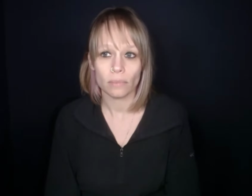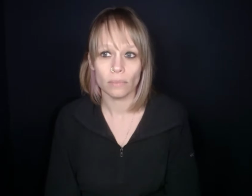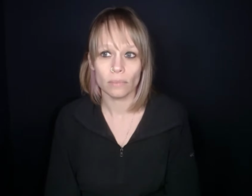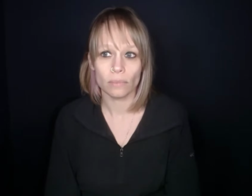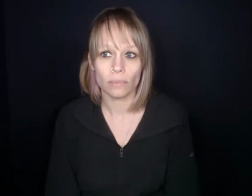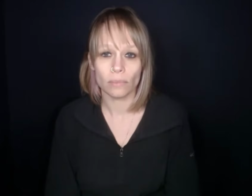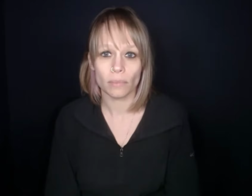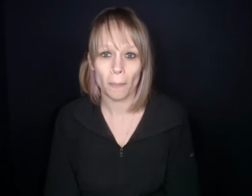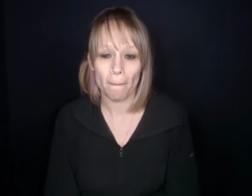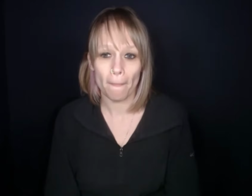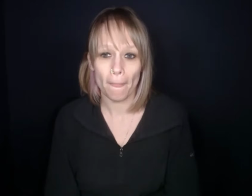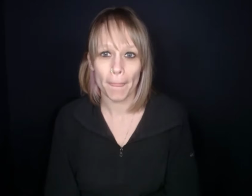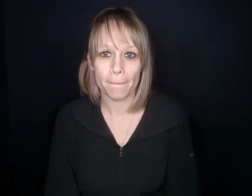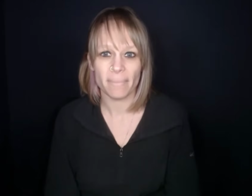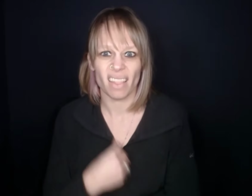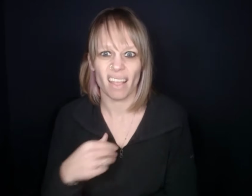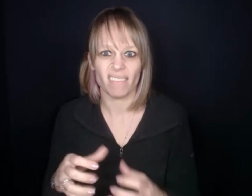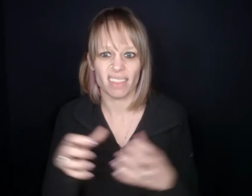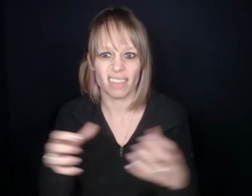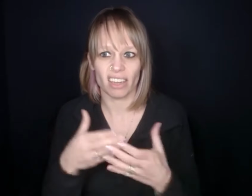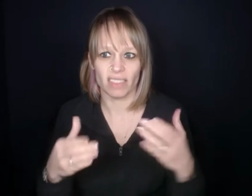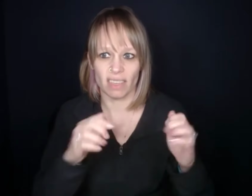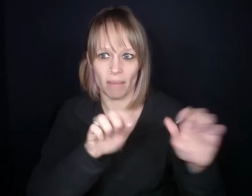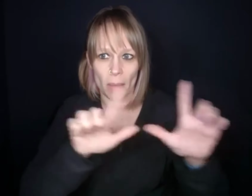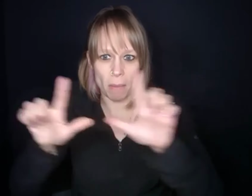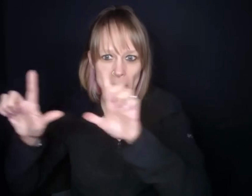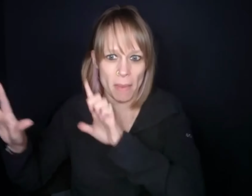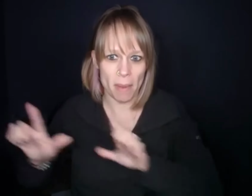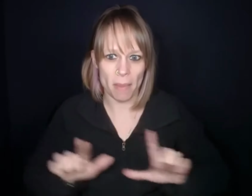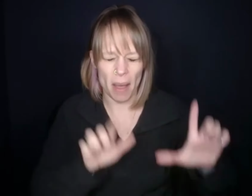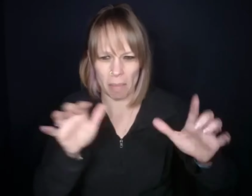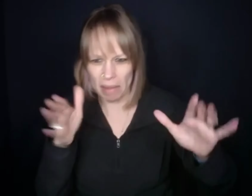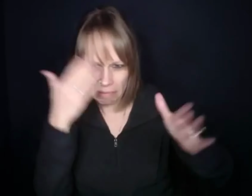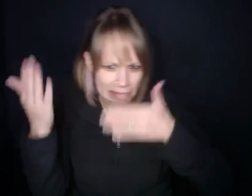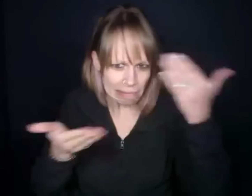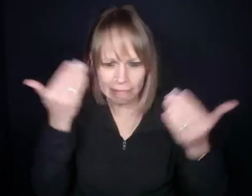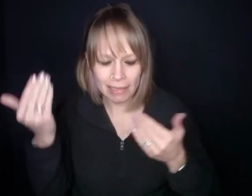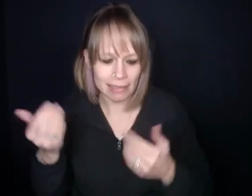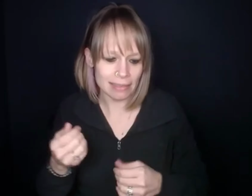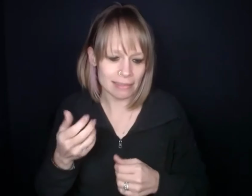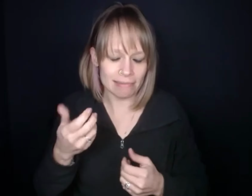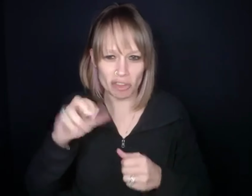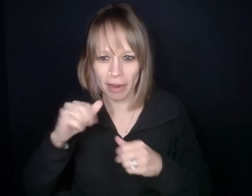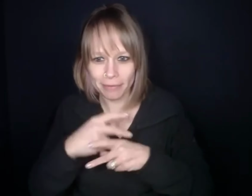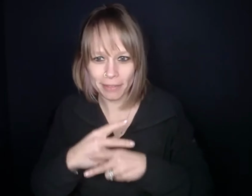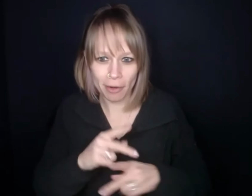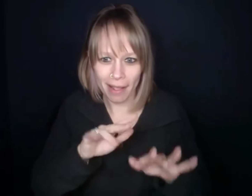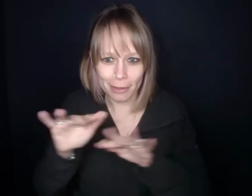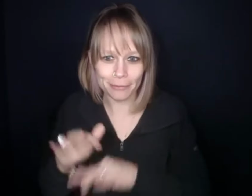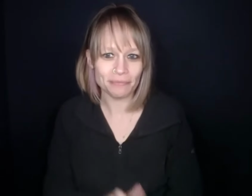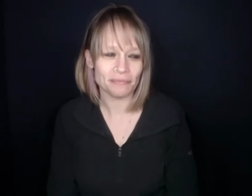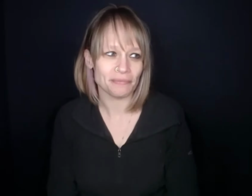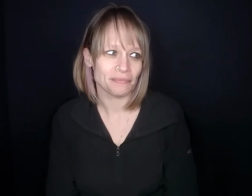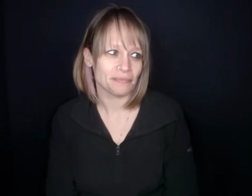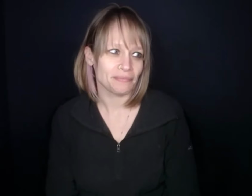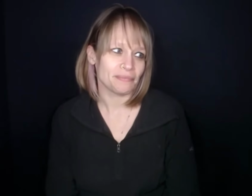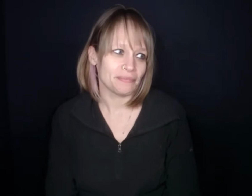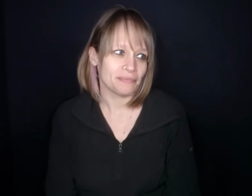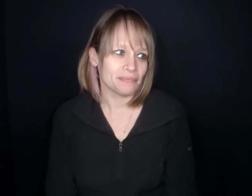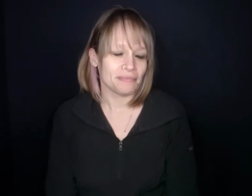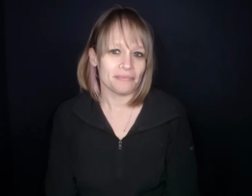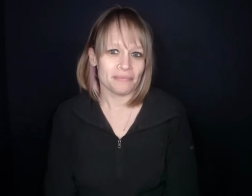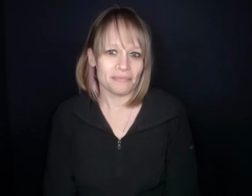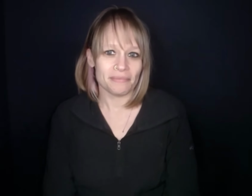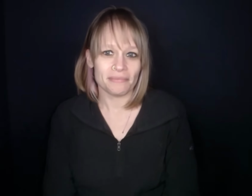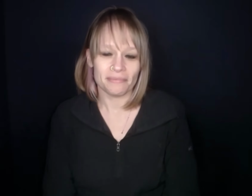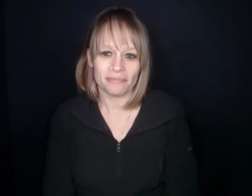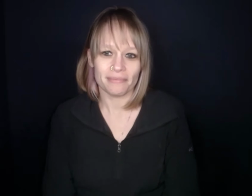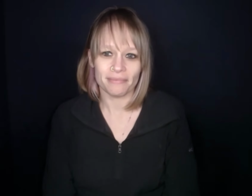I got a lot of stuff open right now.